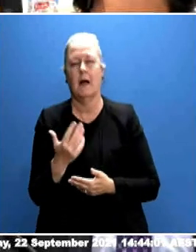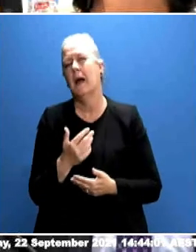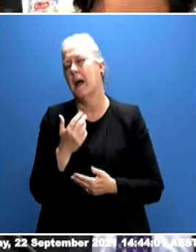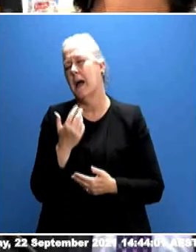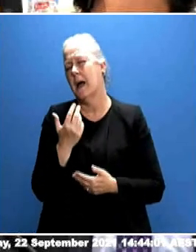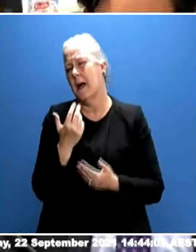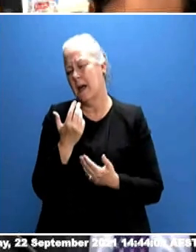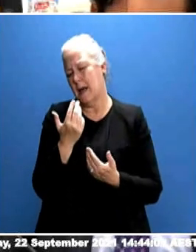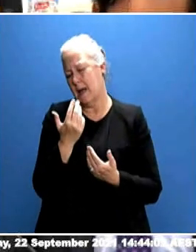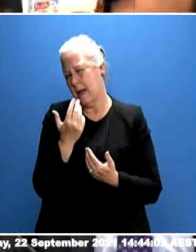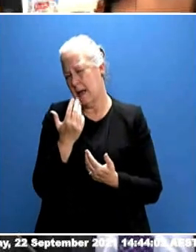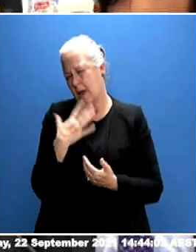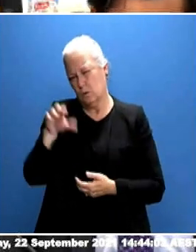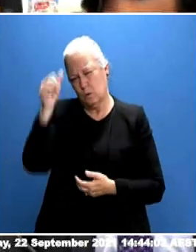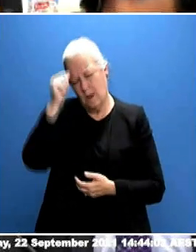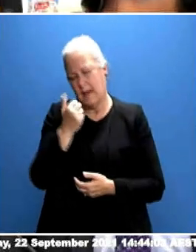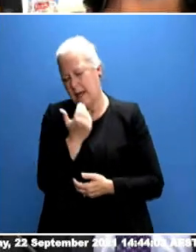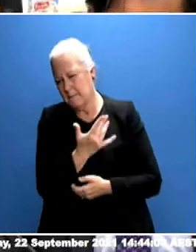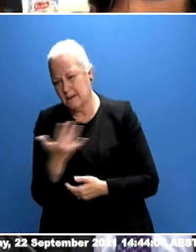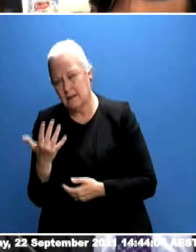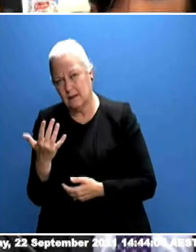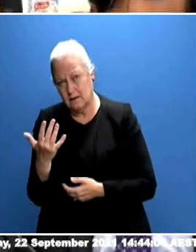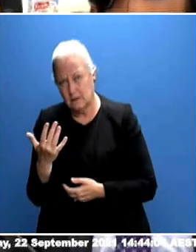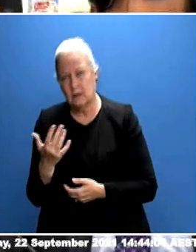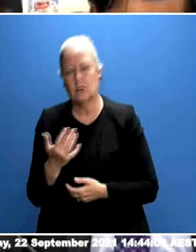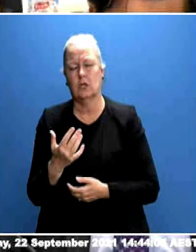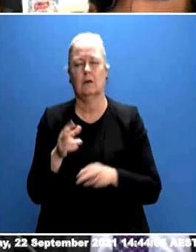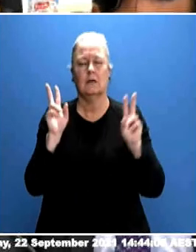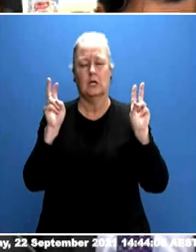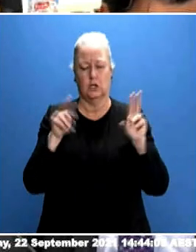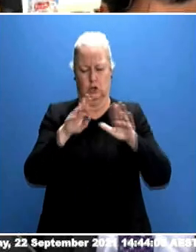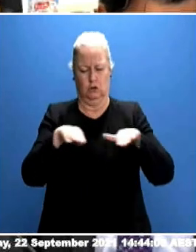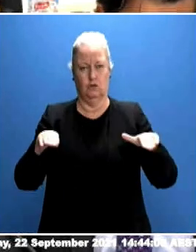That is, how many child days in total are there?